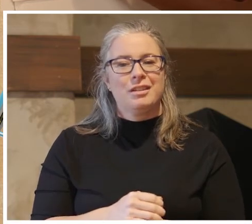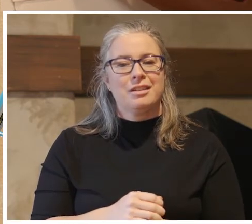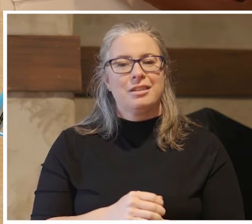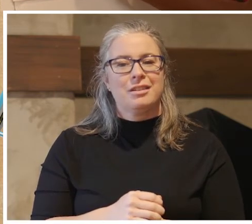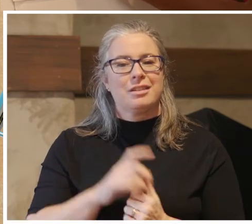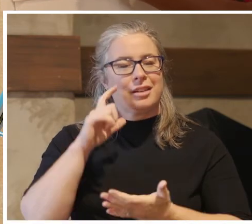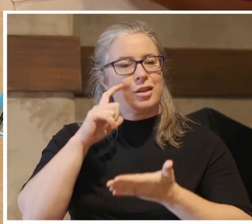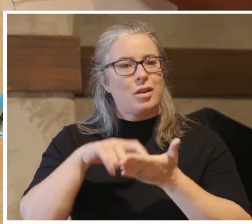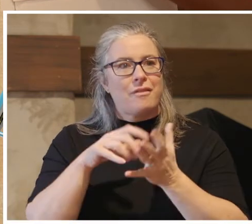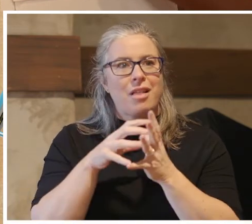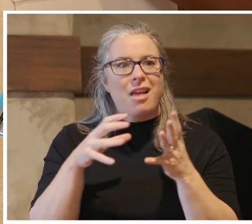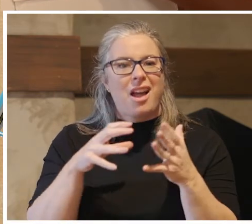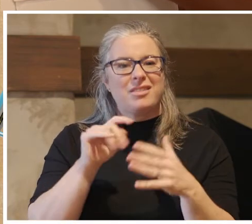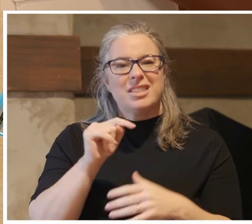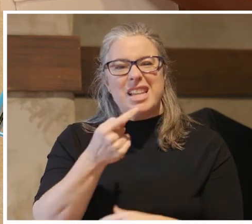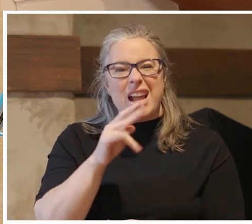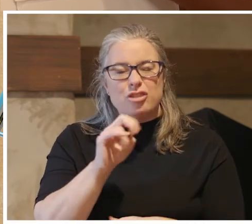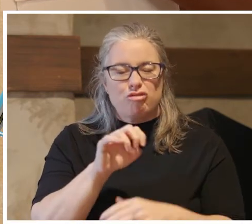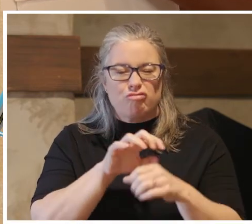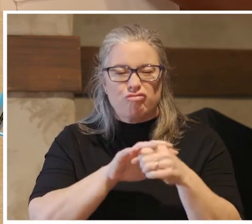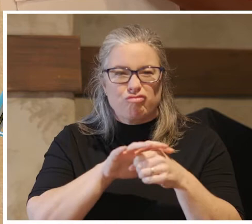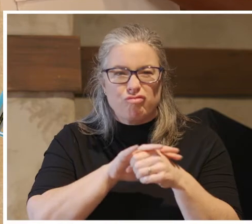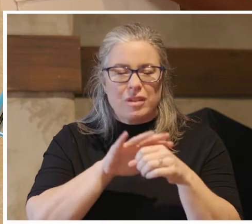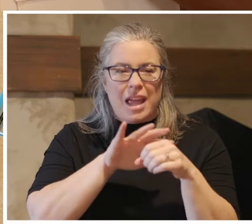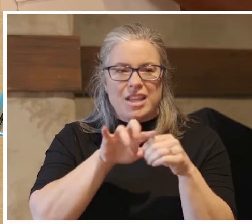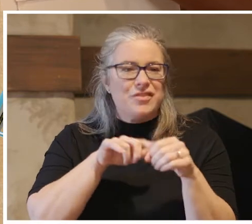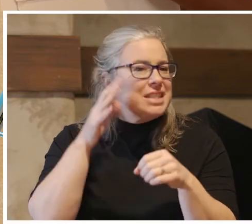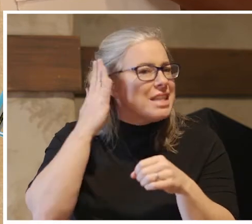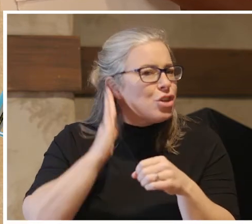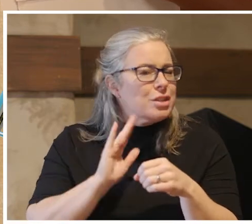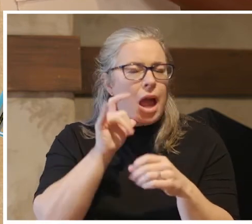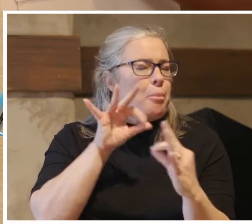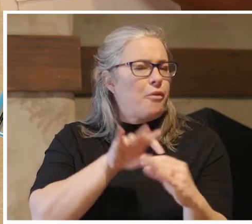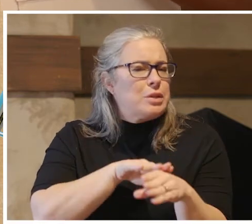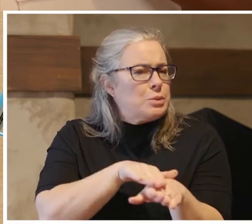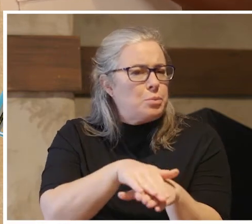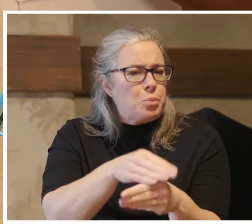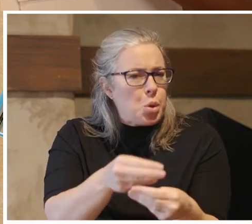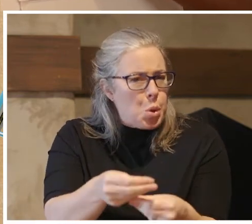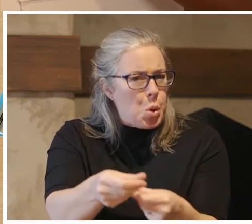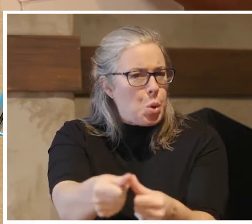And you'll also notice he's got a lot of texture right around the edge of his ear, it's not perfectly smooth.